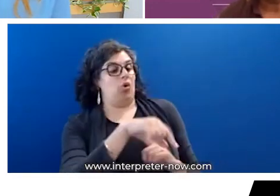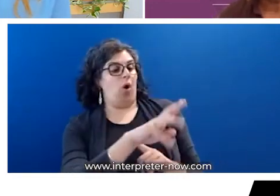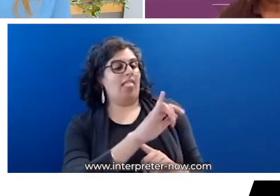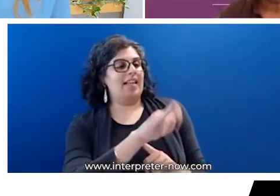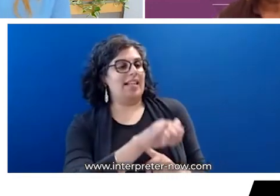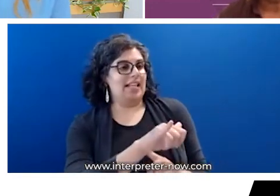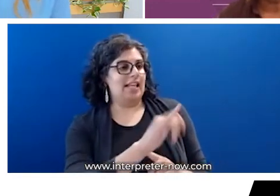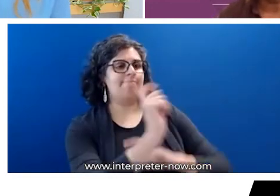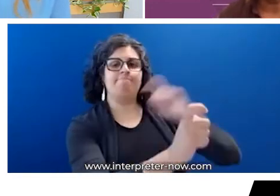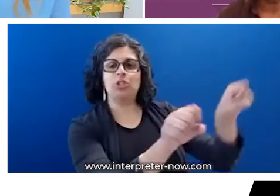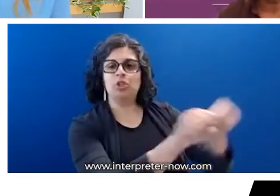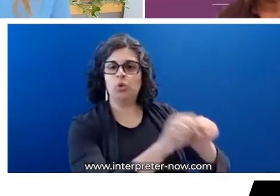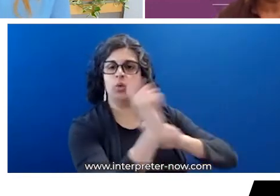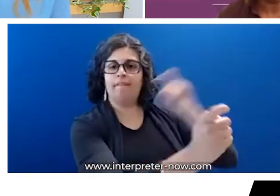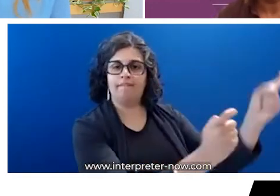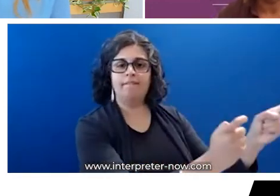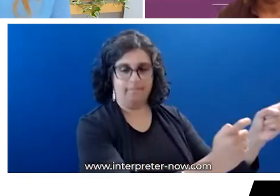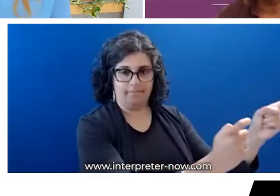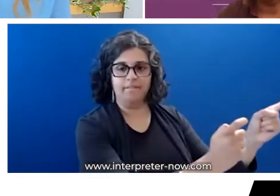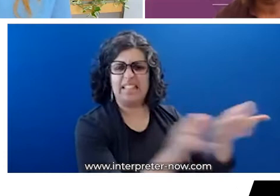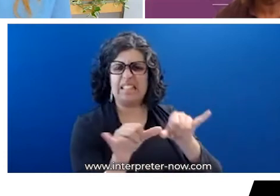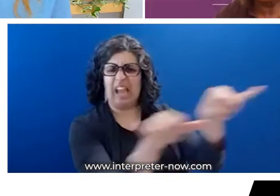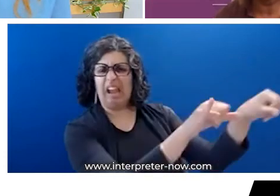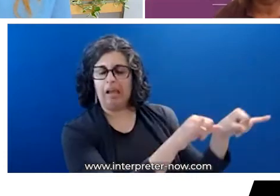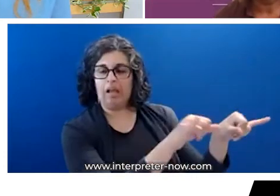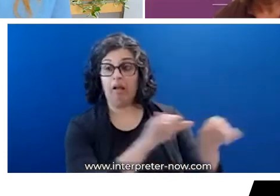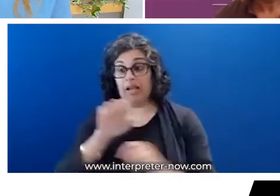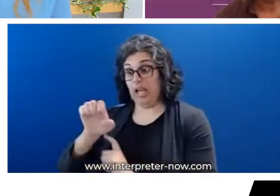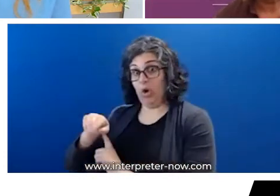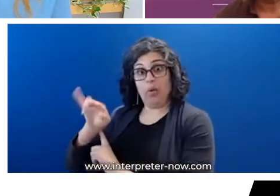How are we really drilling down and collecting and understanding the data so that we can